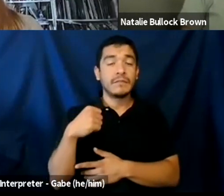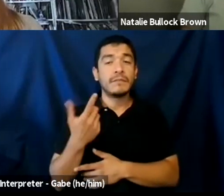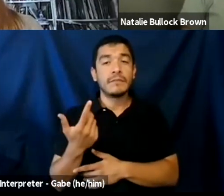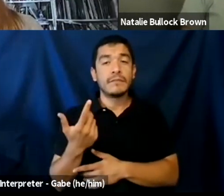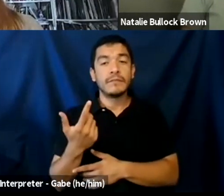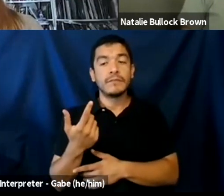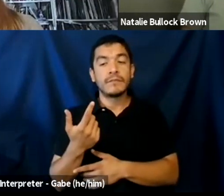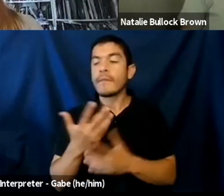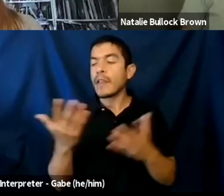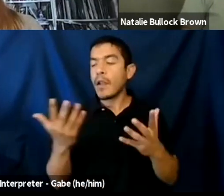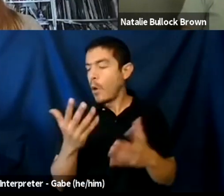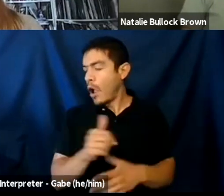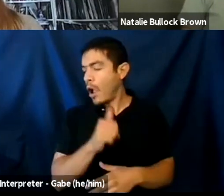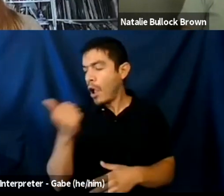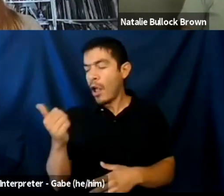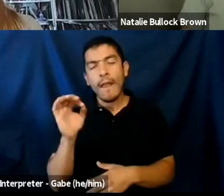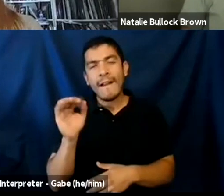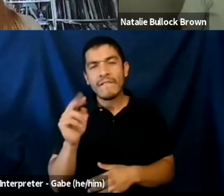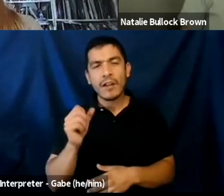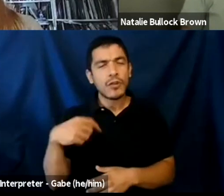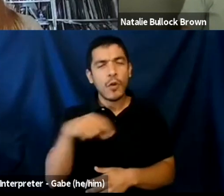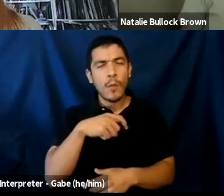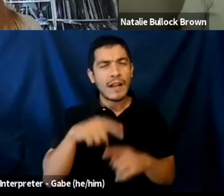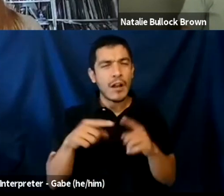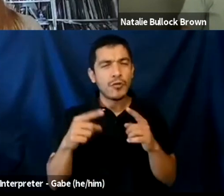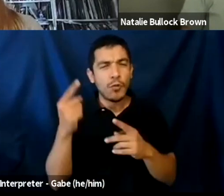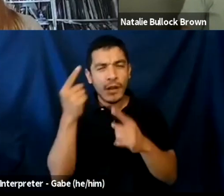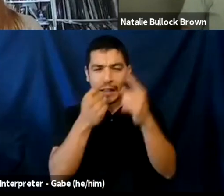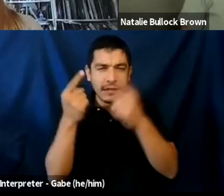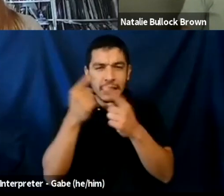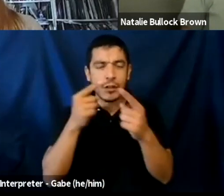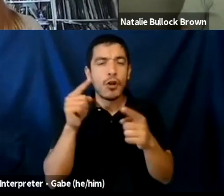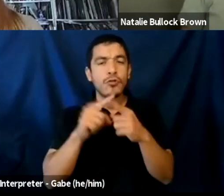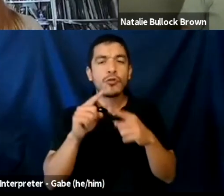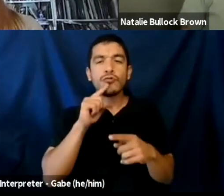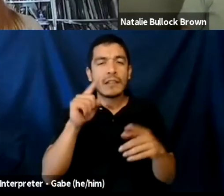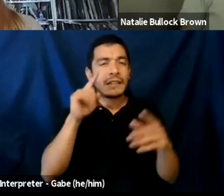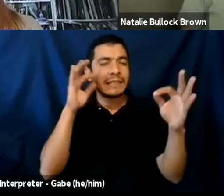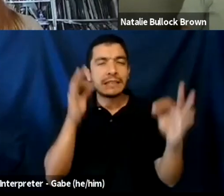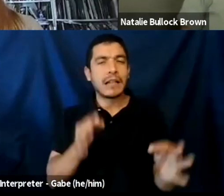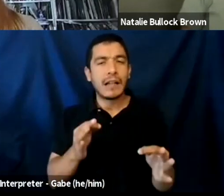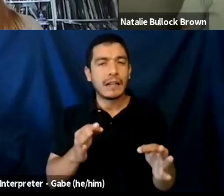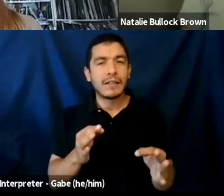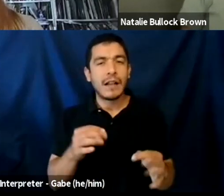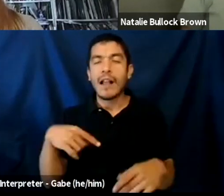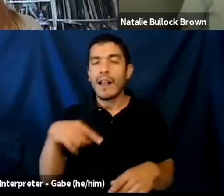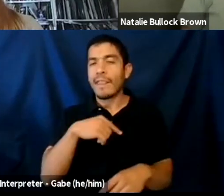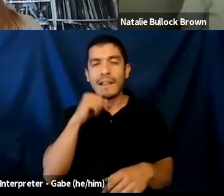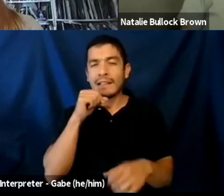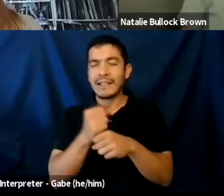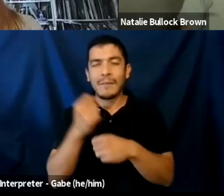what other factors do we need to take into consideration to really maybe decide this doesn't really make sense right now.